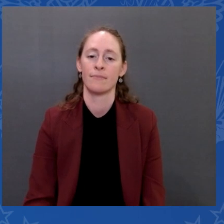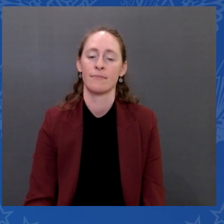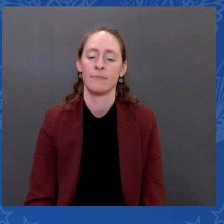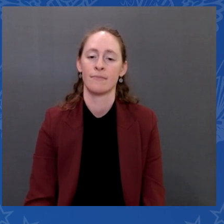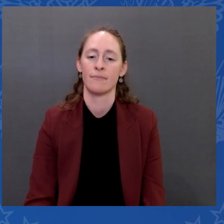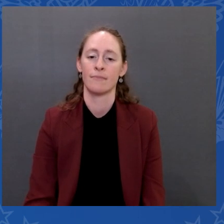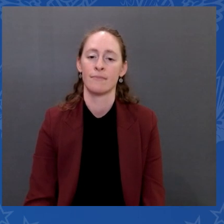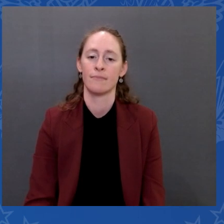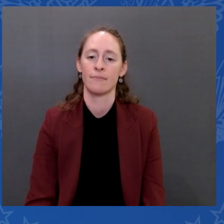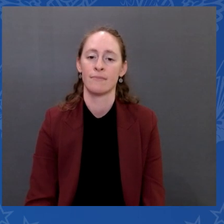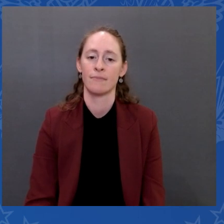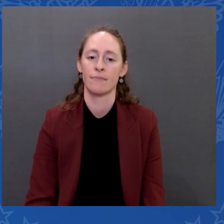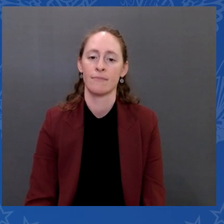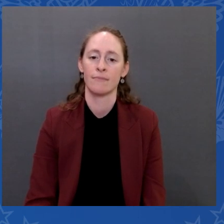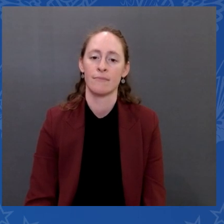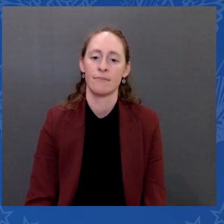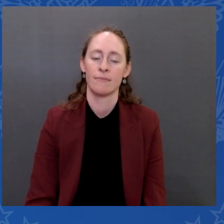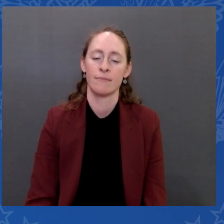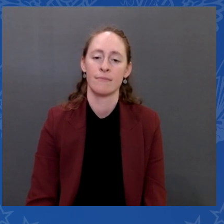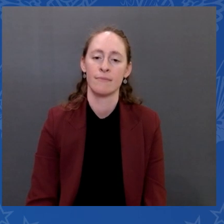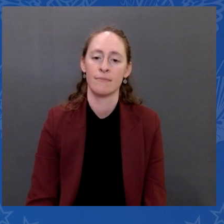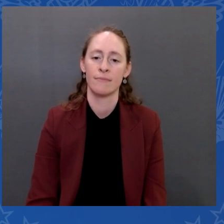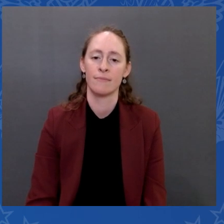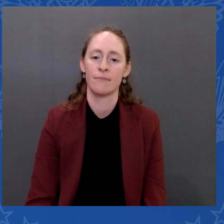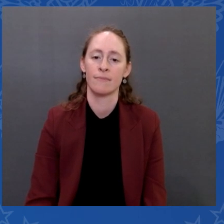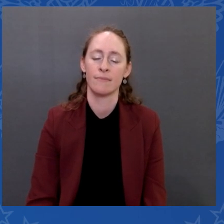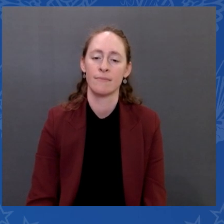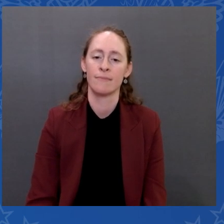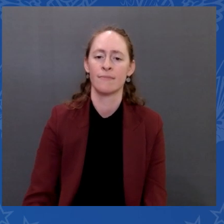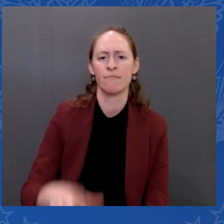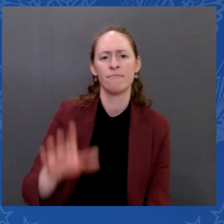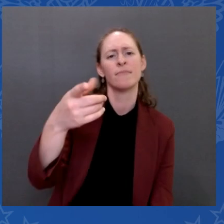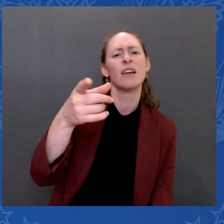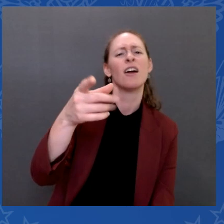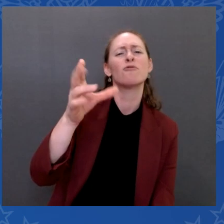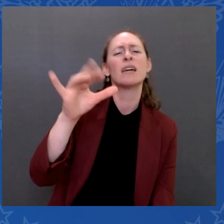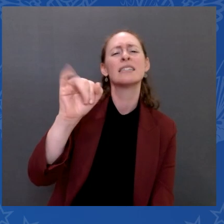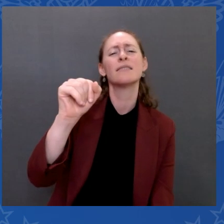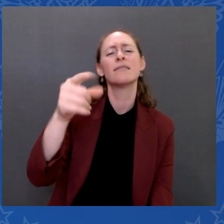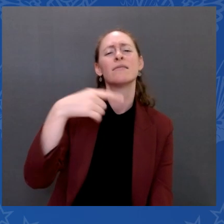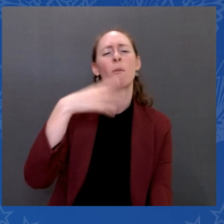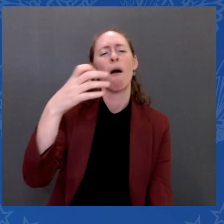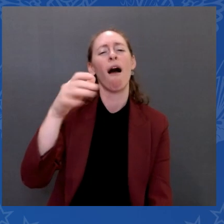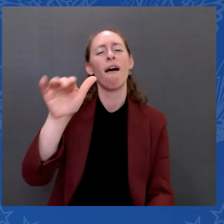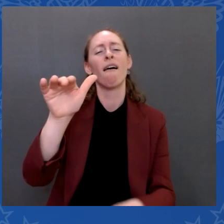I think is very salient that this is a bill that is also about opportunity for Americans [sic]